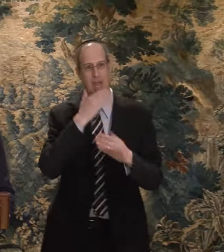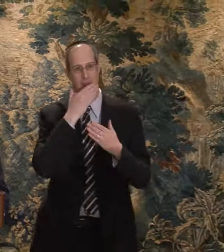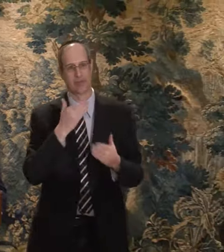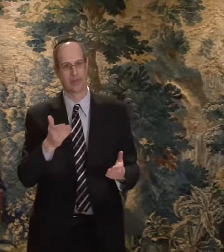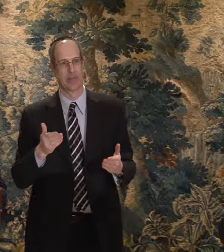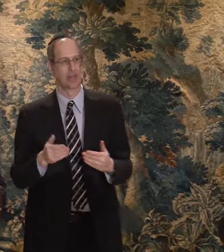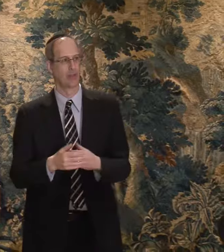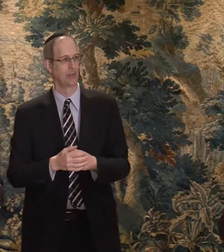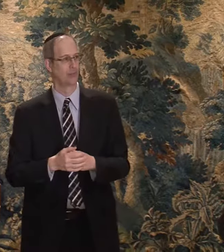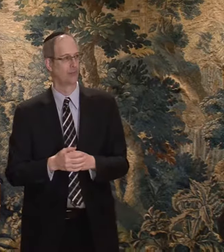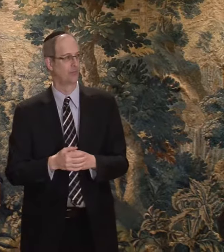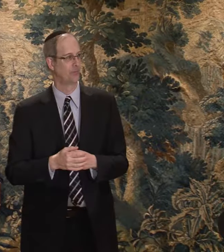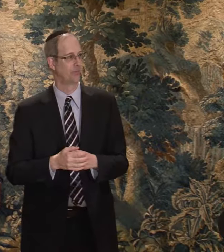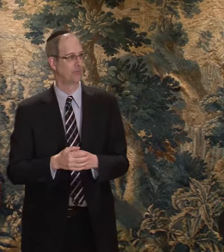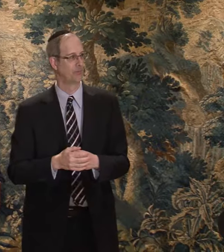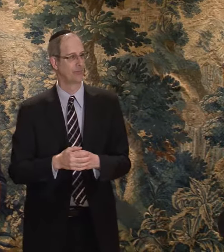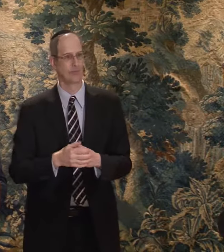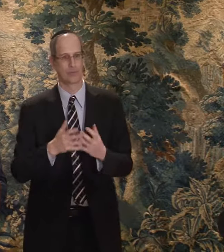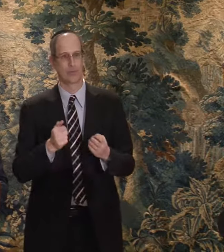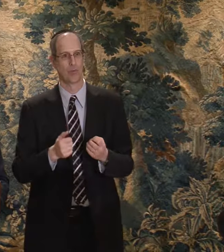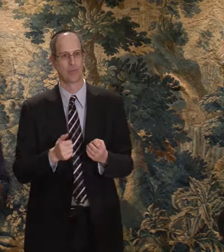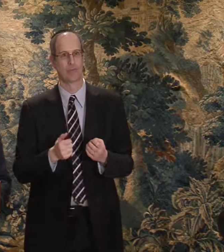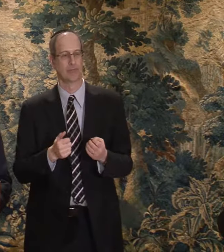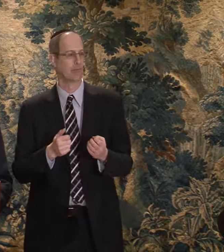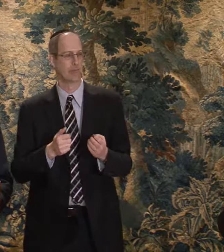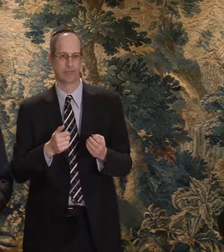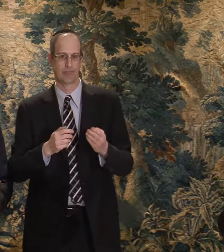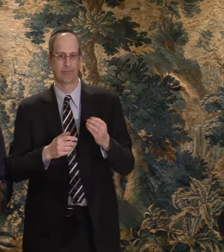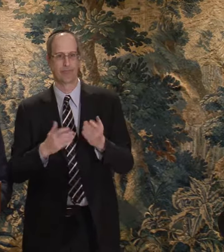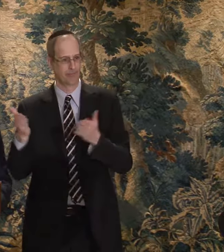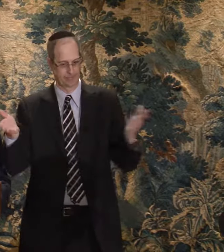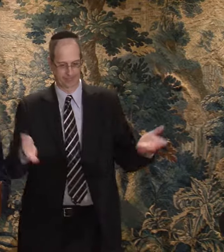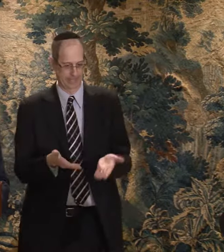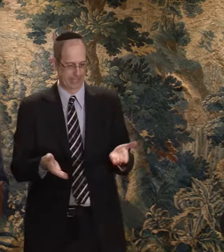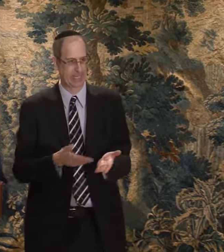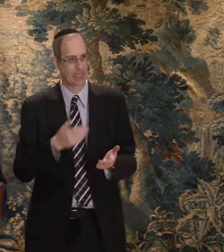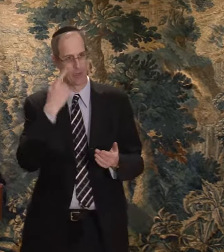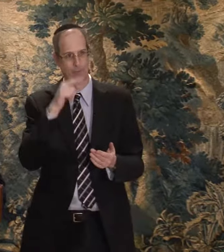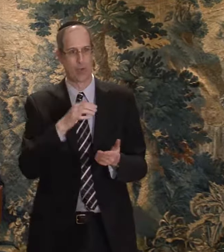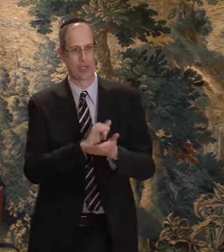personally to show your presence on the behalf of us nefesh Ovid's and your